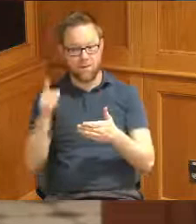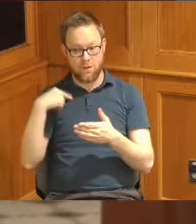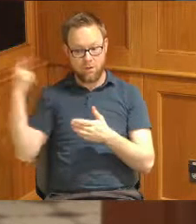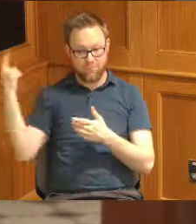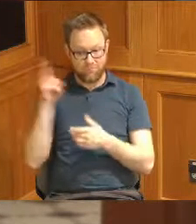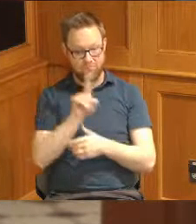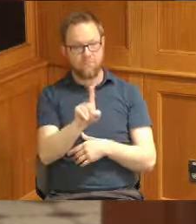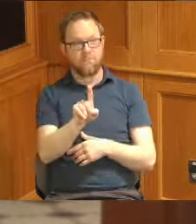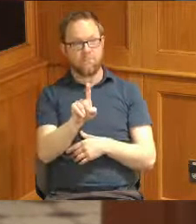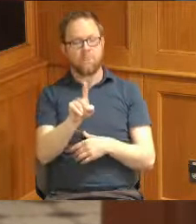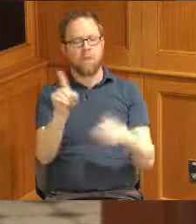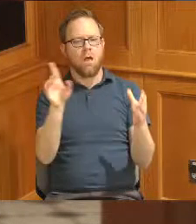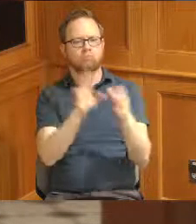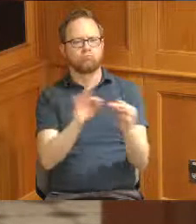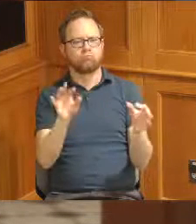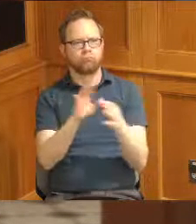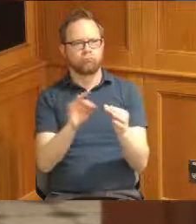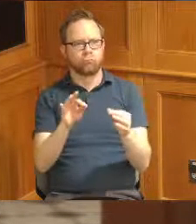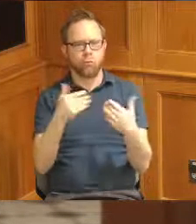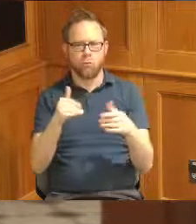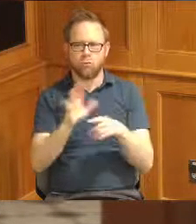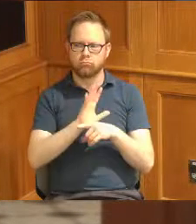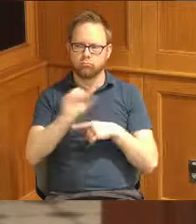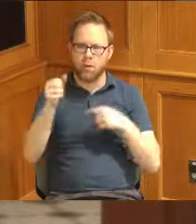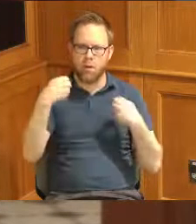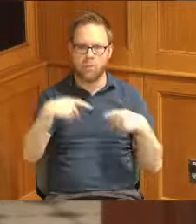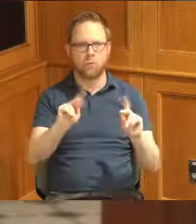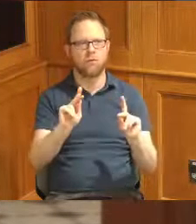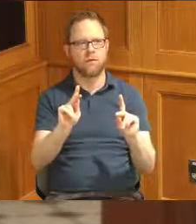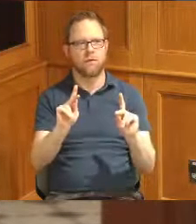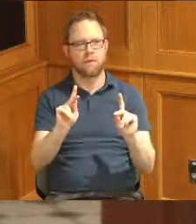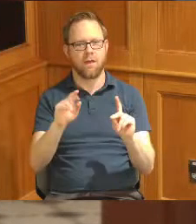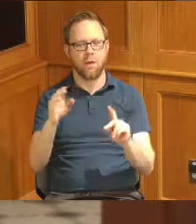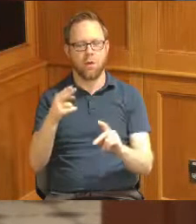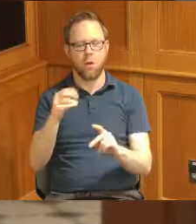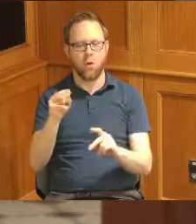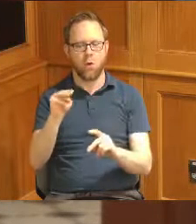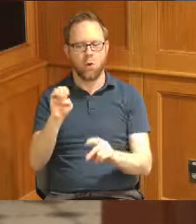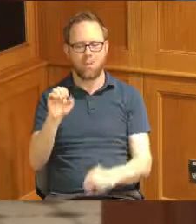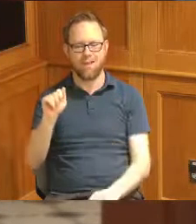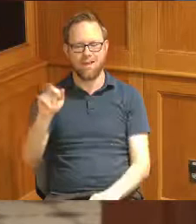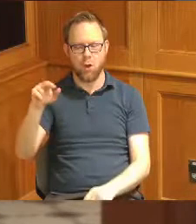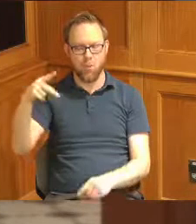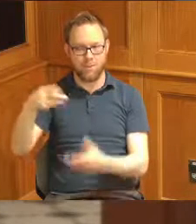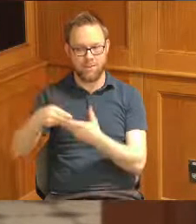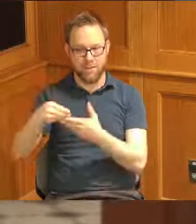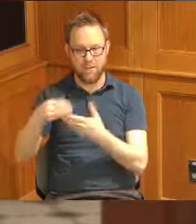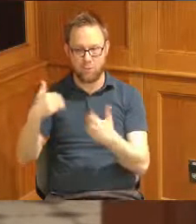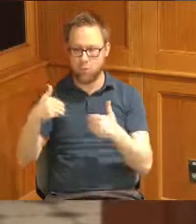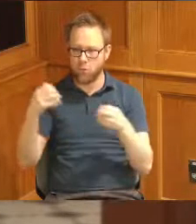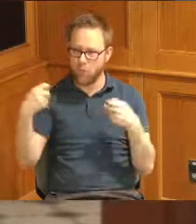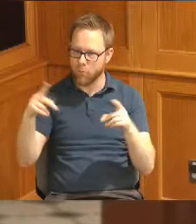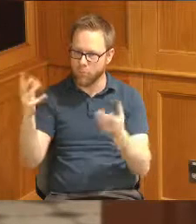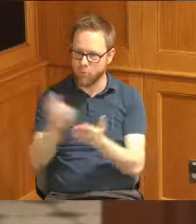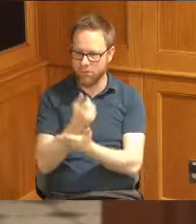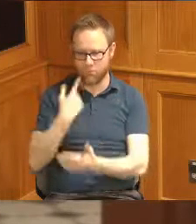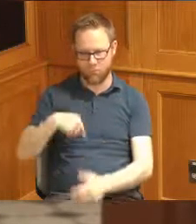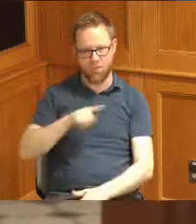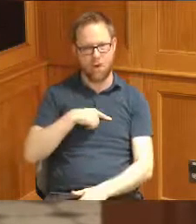to talk about the incredible opportunity that the home ARP presents to all of us in the community of